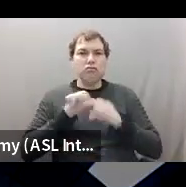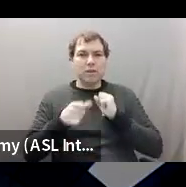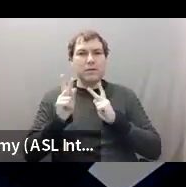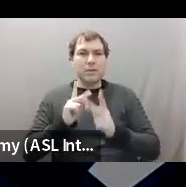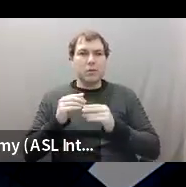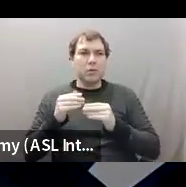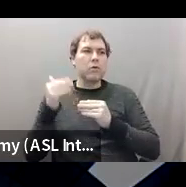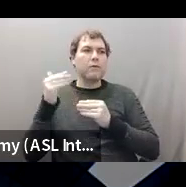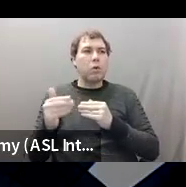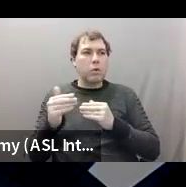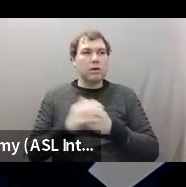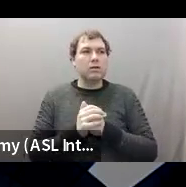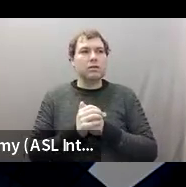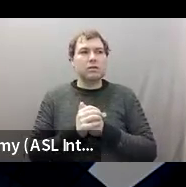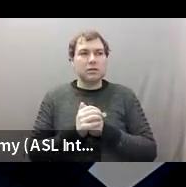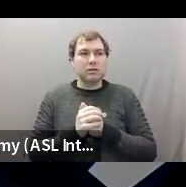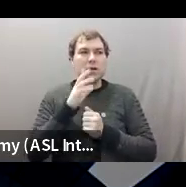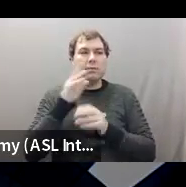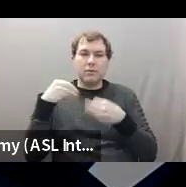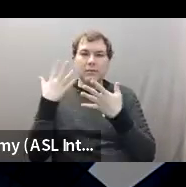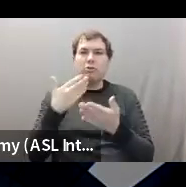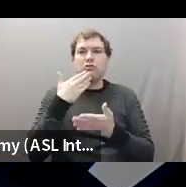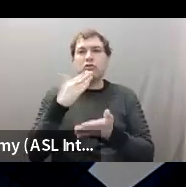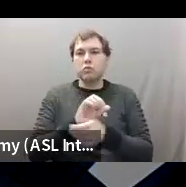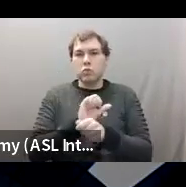Linda Pogue: People are congratulating themselves on the great work that we do. Quite right, too.